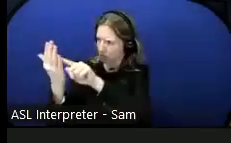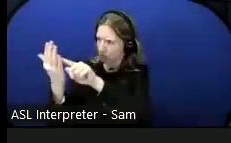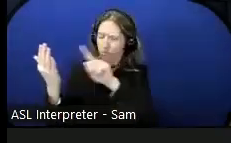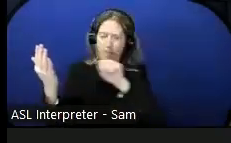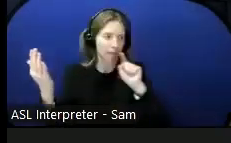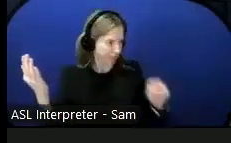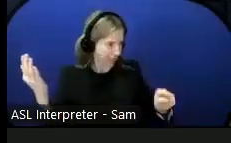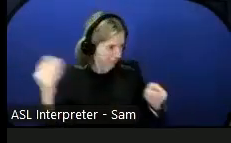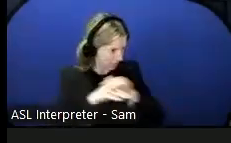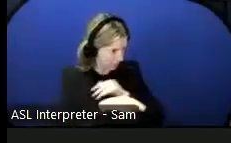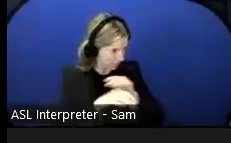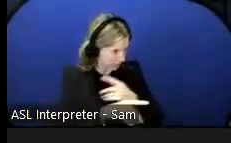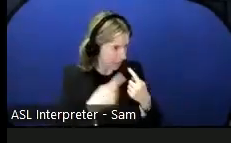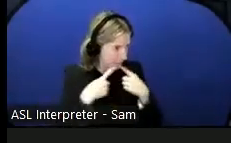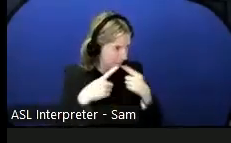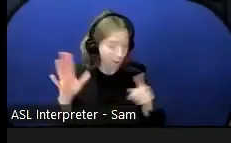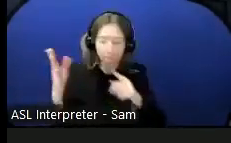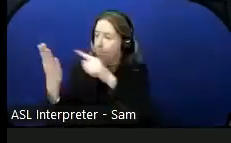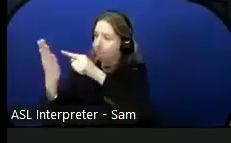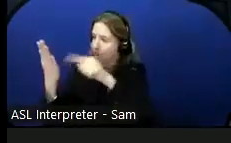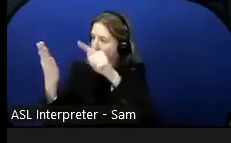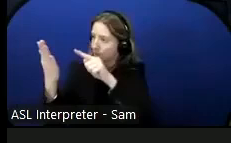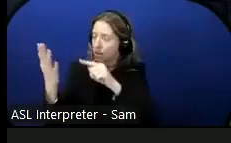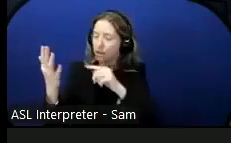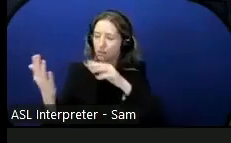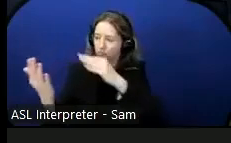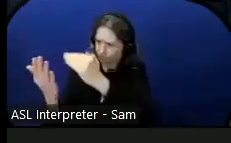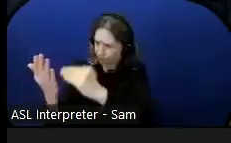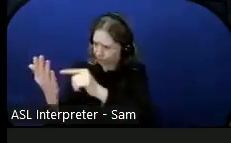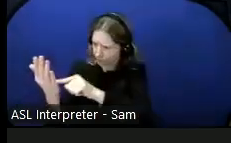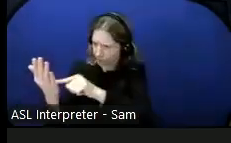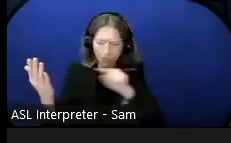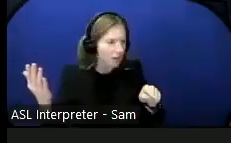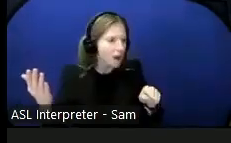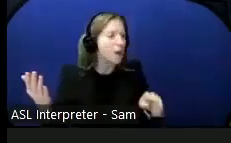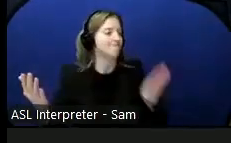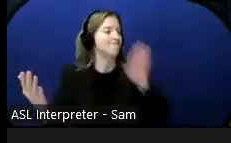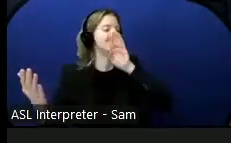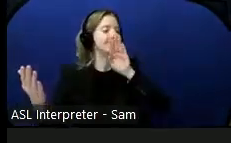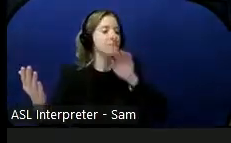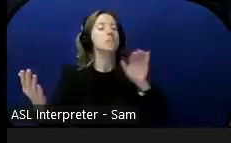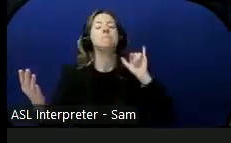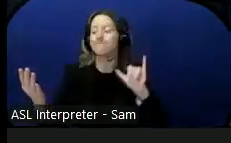but we have a plan and we expect to be accessible by XYZ date, and this is what we're doing to implement.